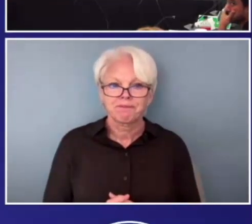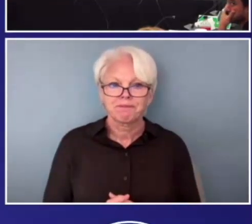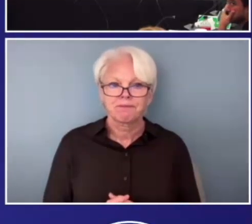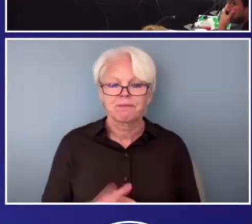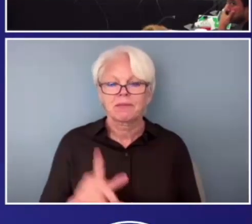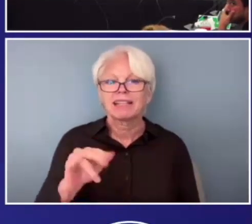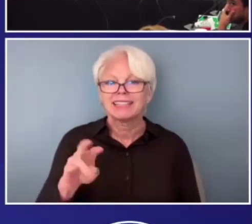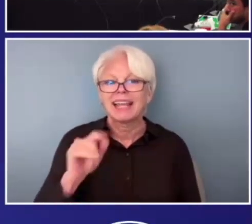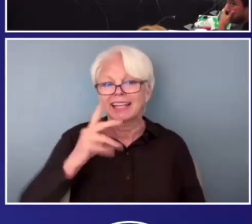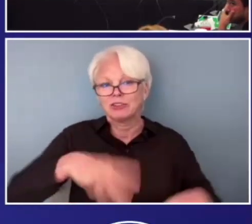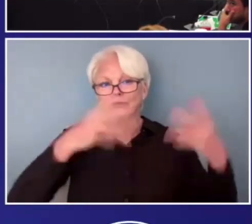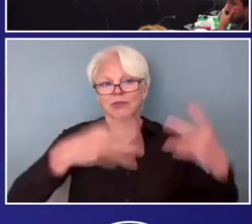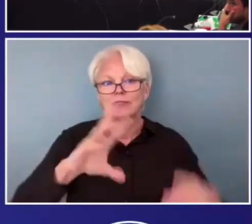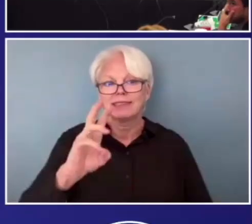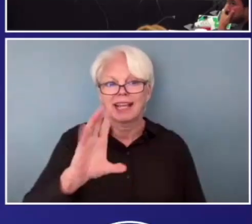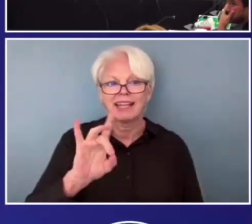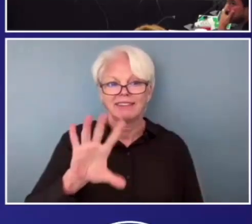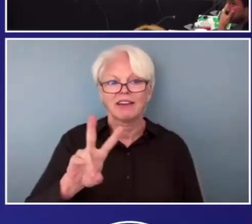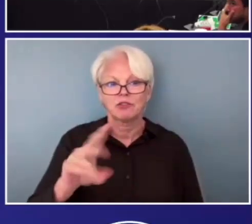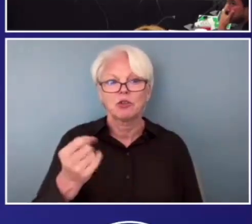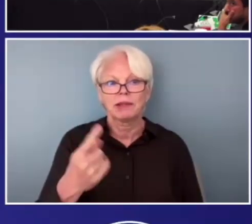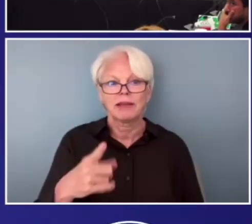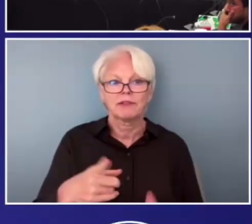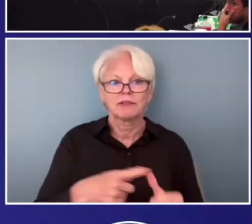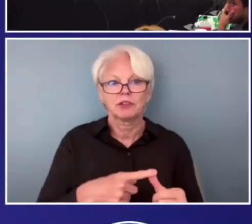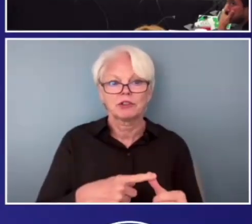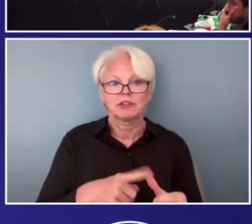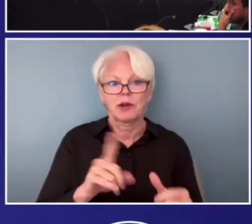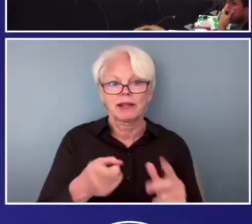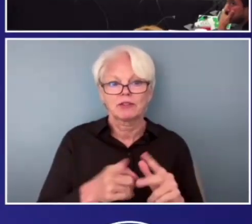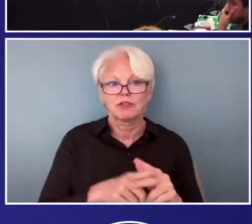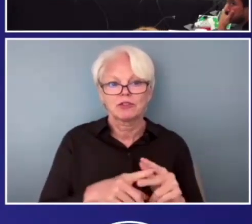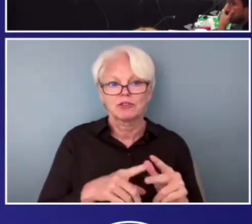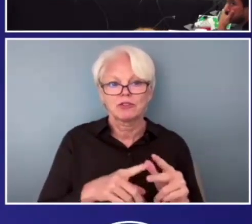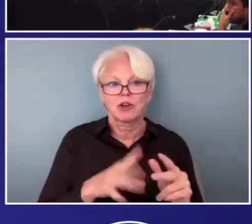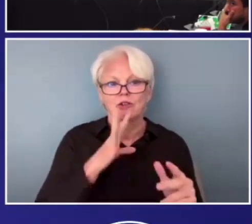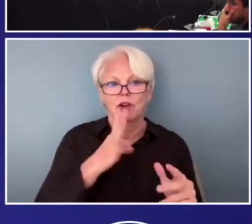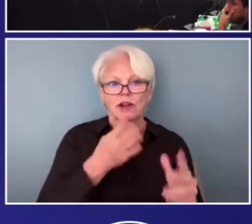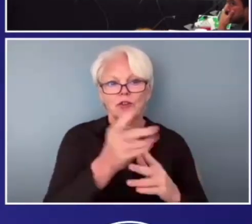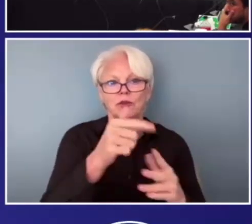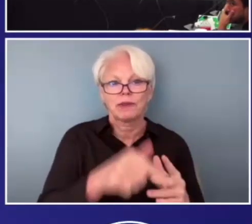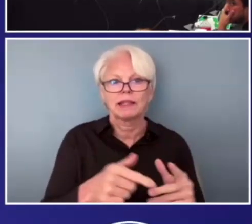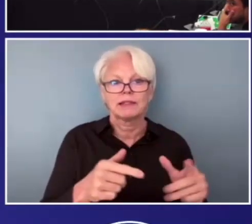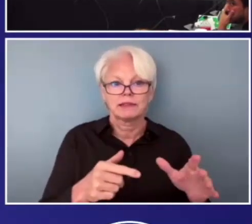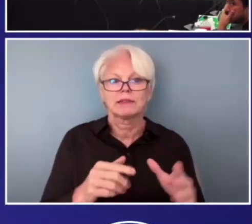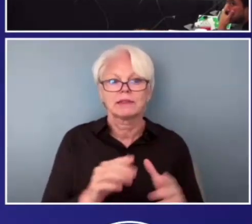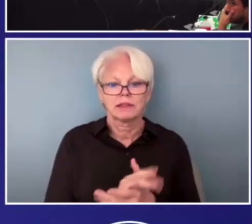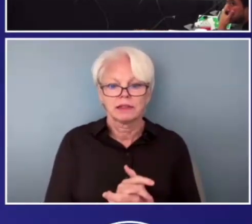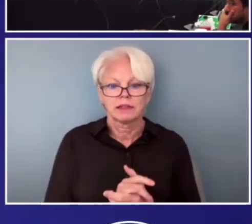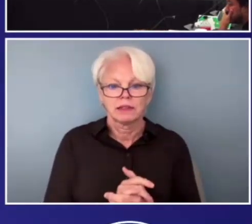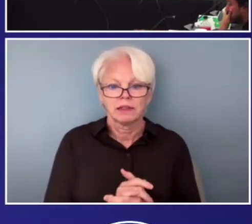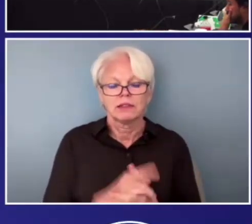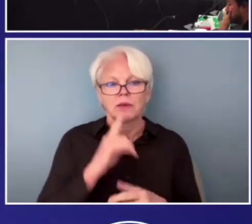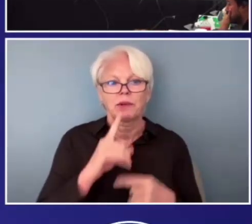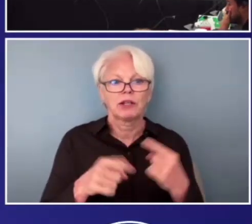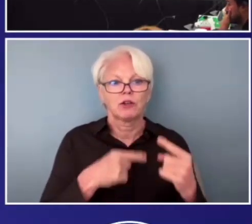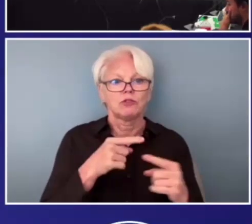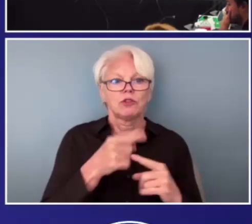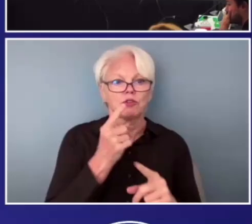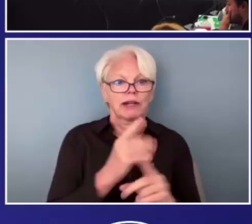to 685.211 first, so I can start talking through this? Now that I got us down the rabbit hole, we might as well go to the right section. We have added the minimum